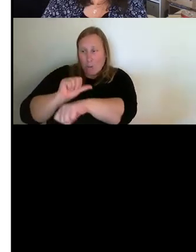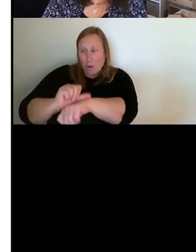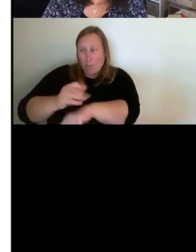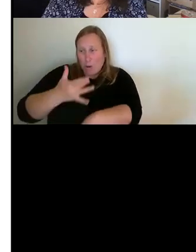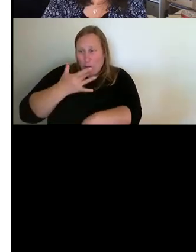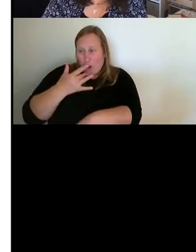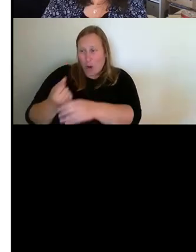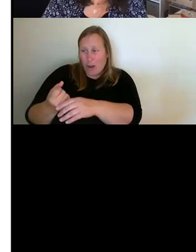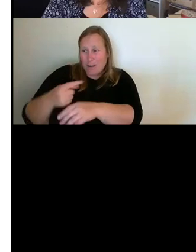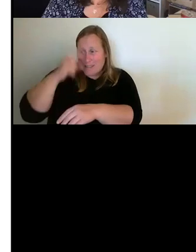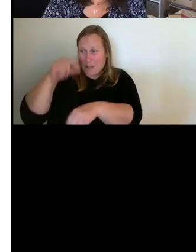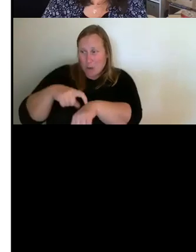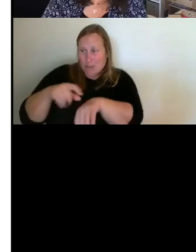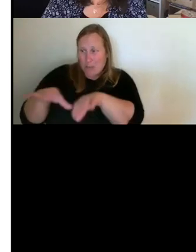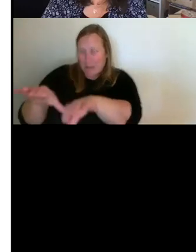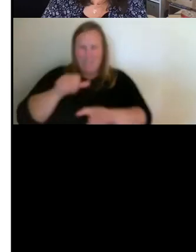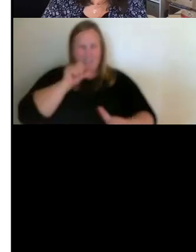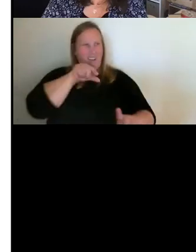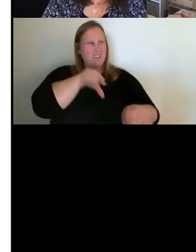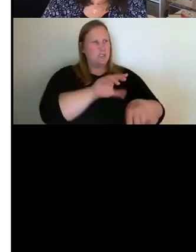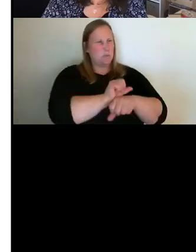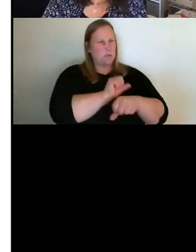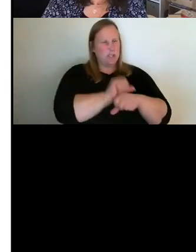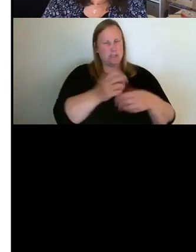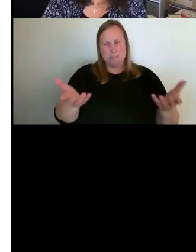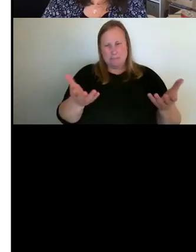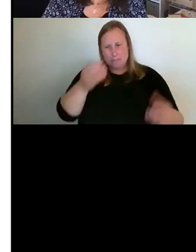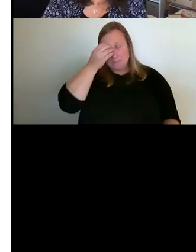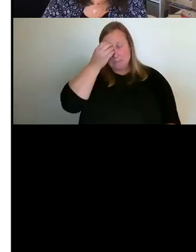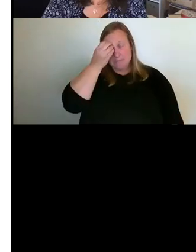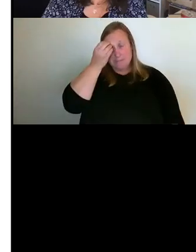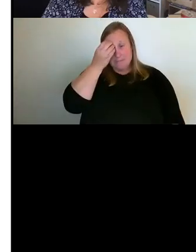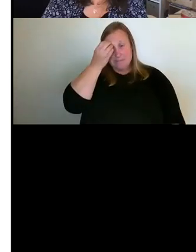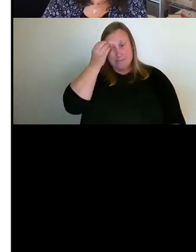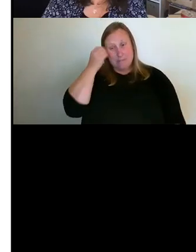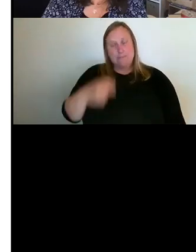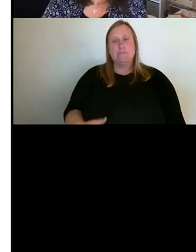appropriate thing to share in this setting. Other people find hearing what the other people are